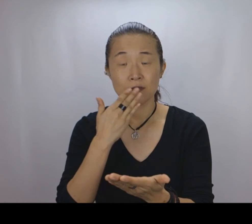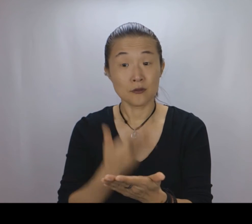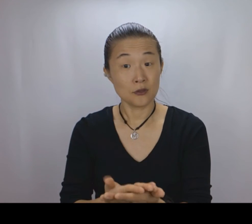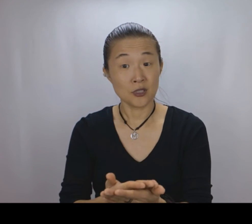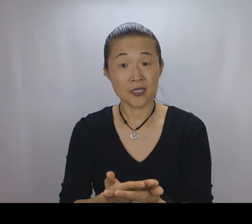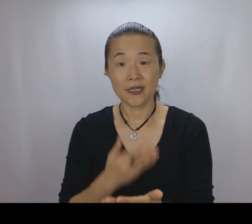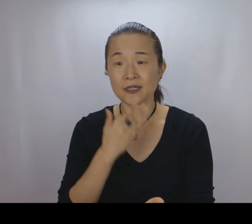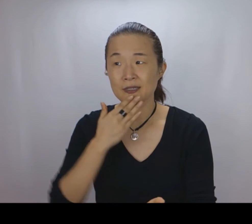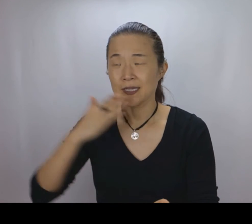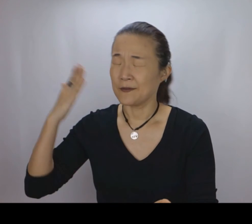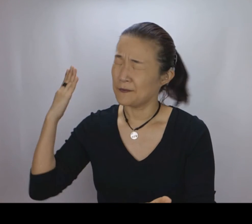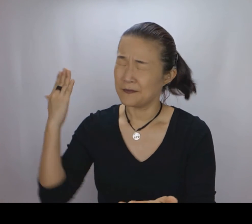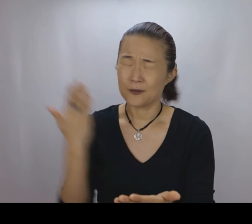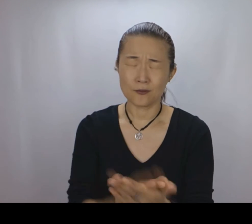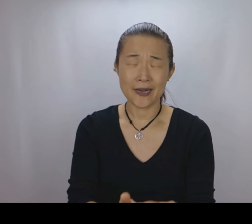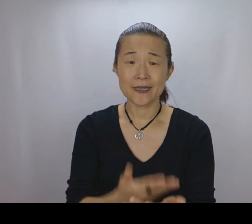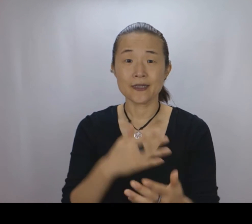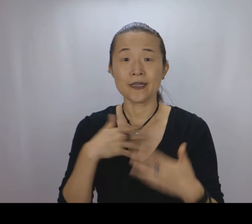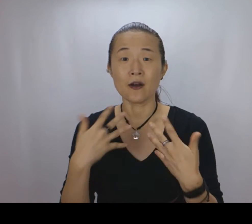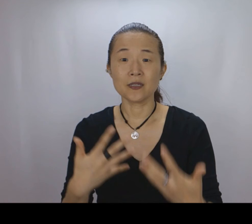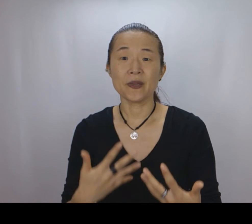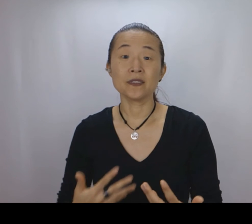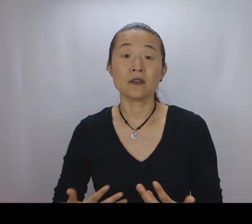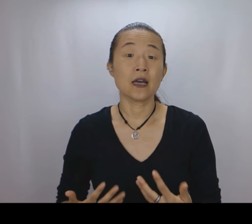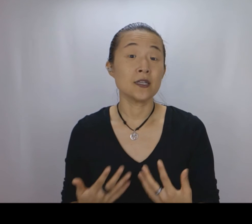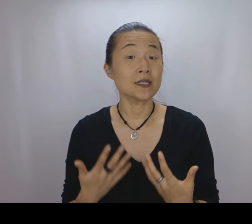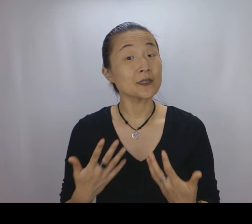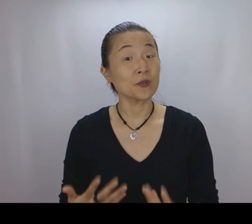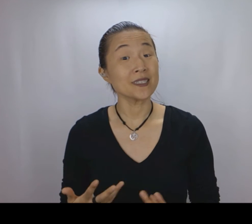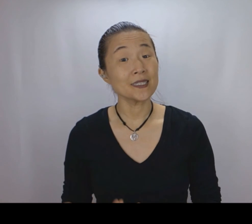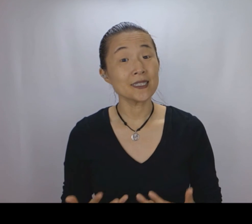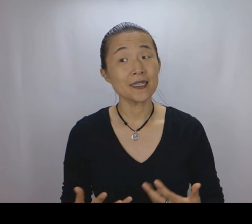So, good, and you can say great. It all depends on how you express it.